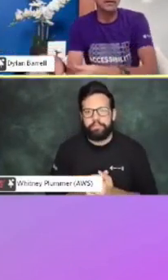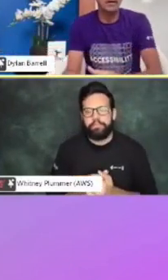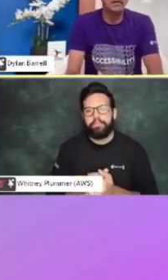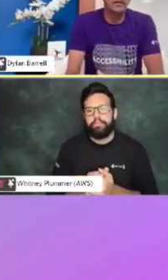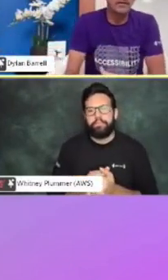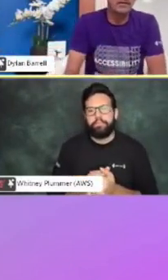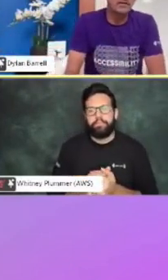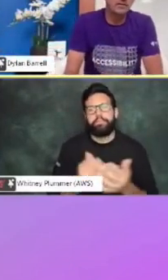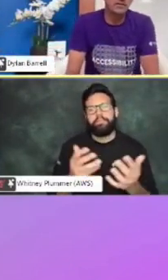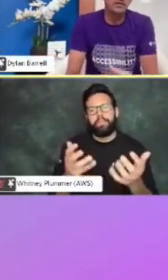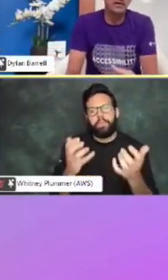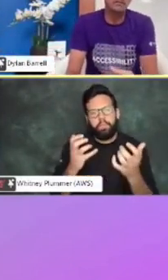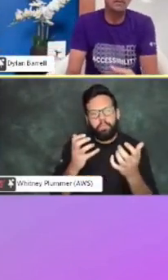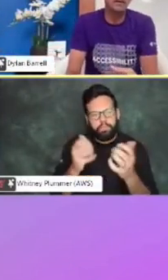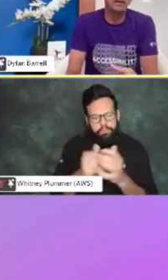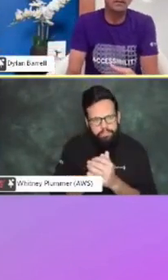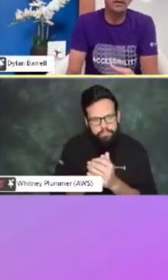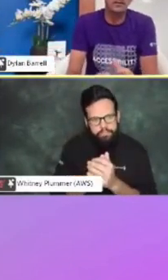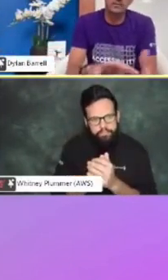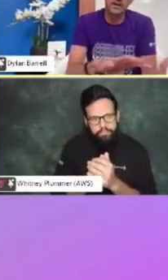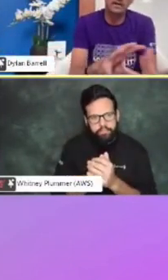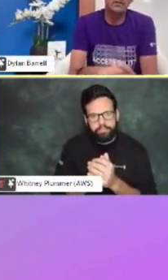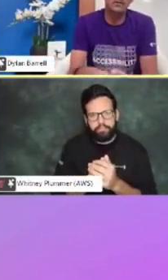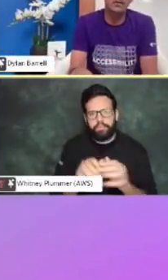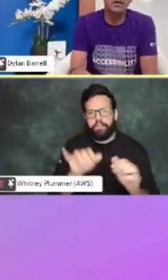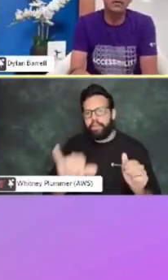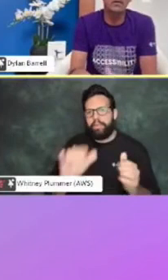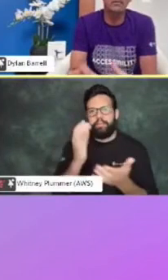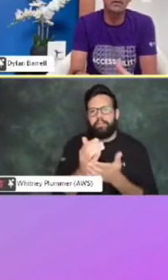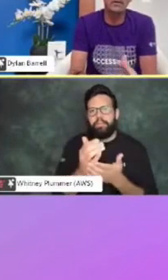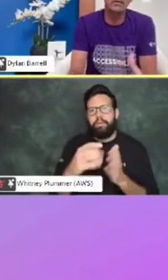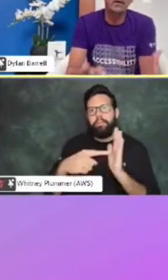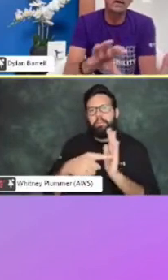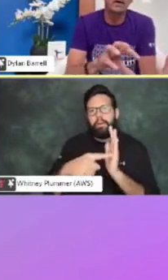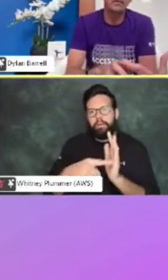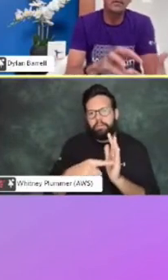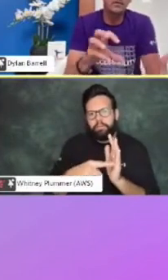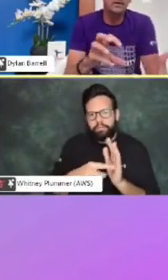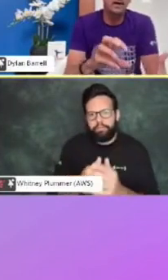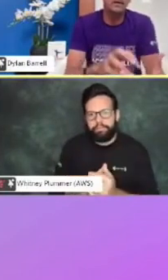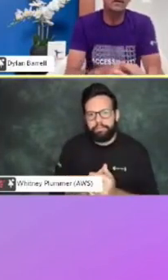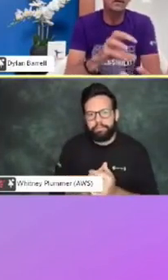and overfit it to that particular model. So we actually also go through a process of choosing data